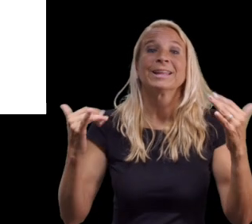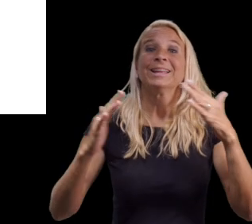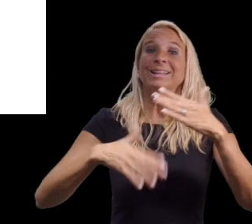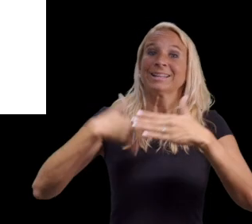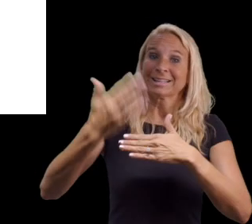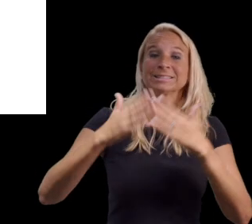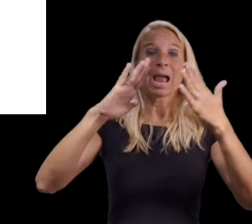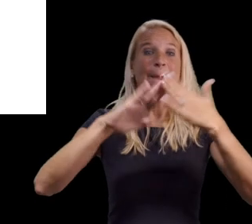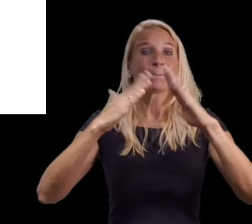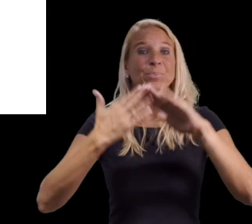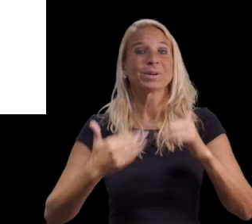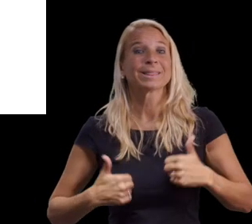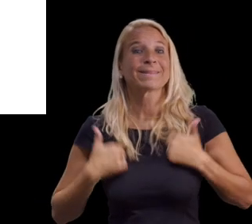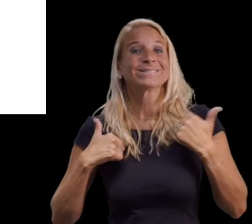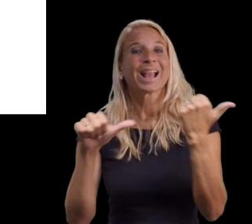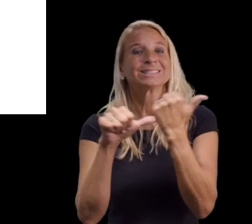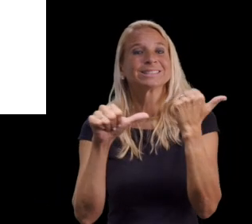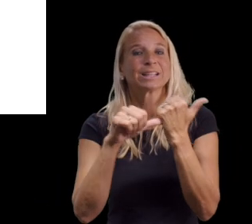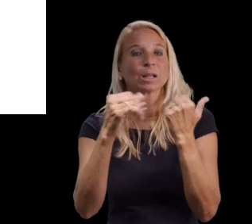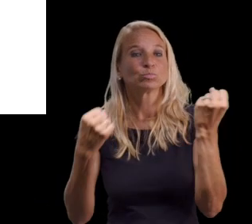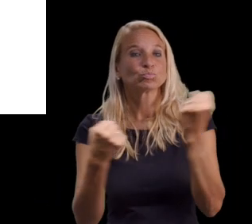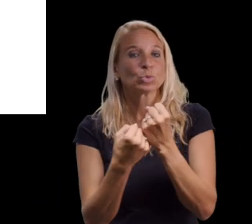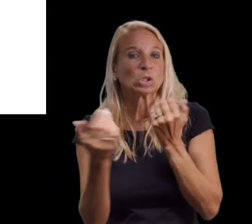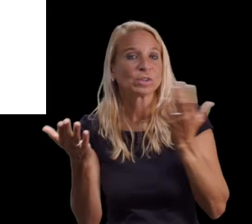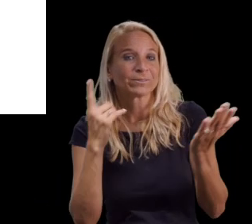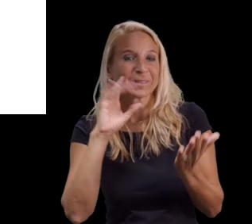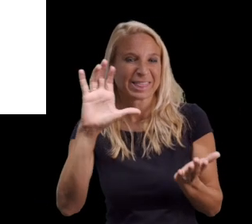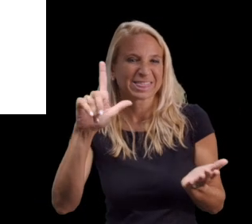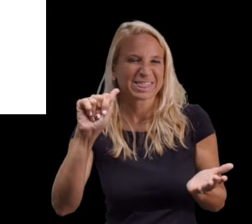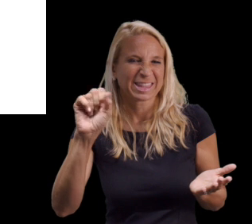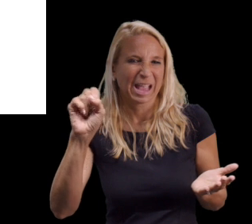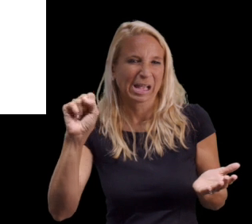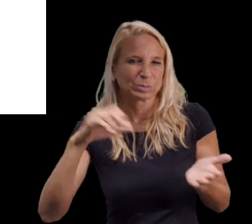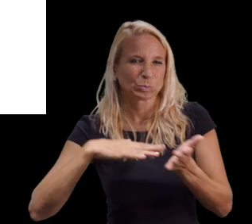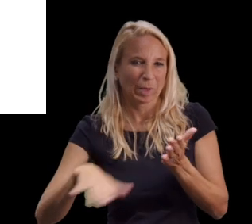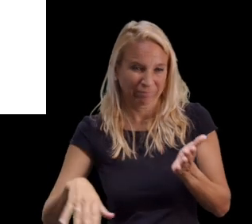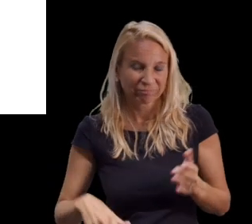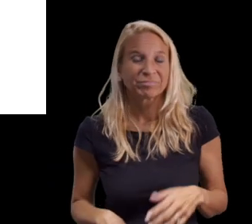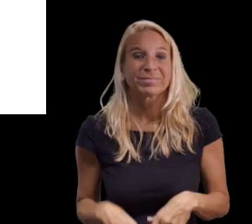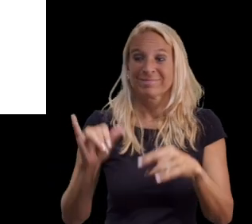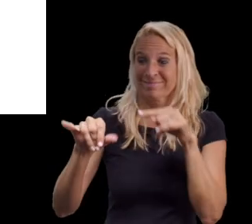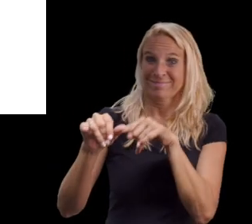Next, Community Living Assistance and Support Services or the Class waiver.